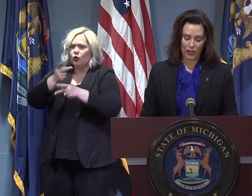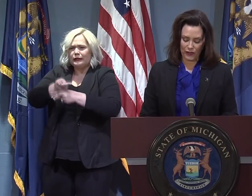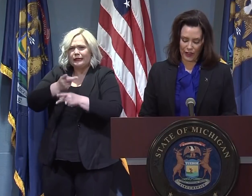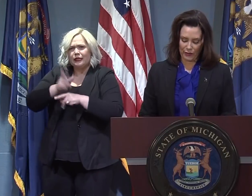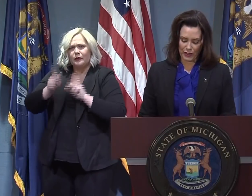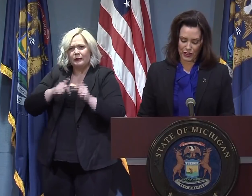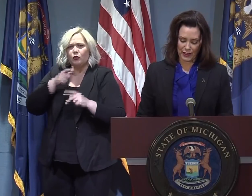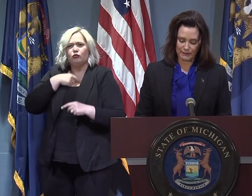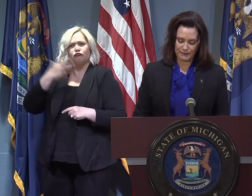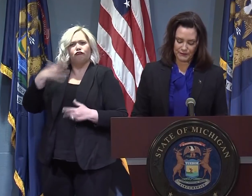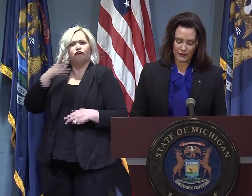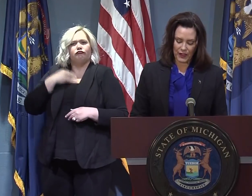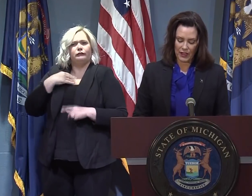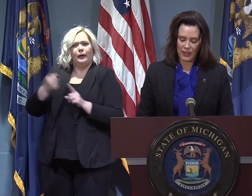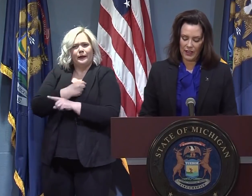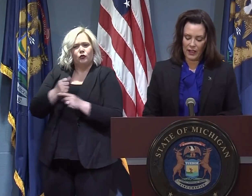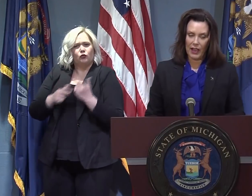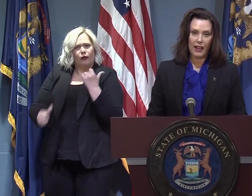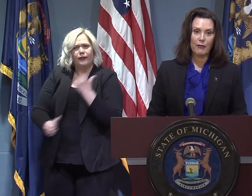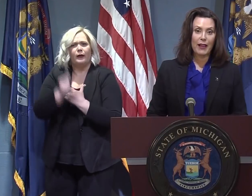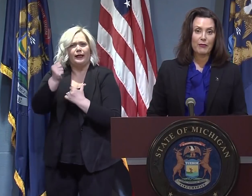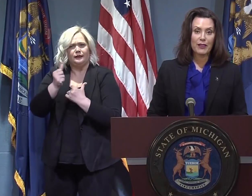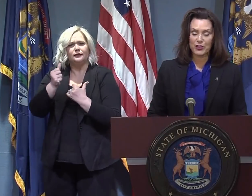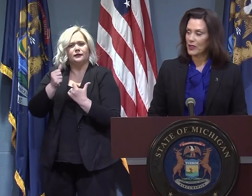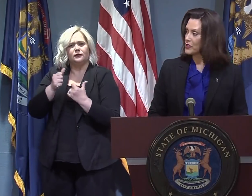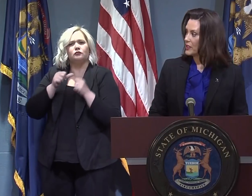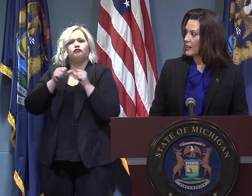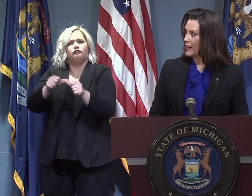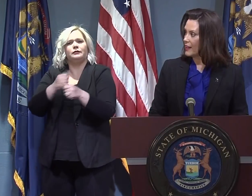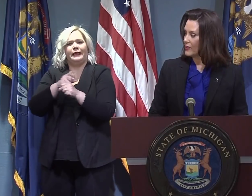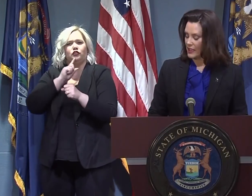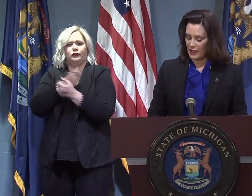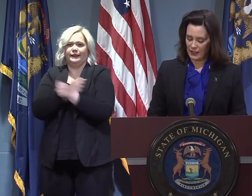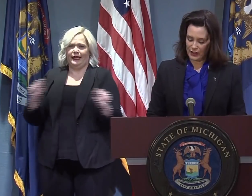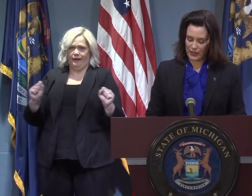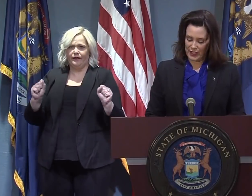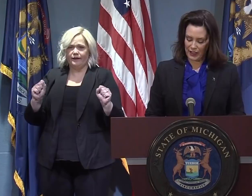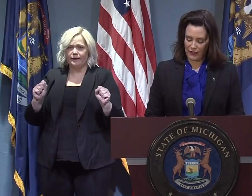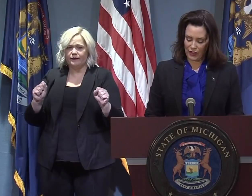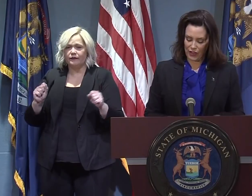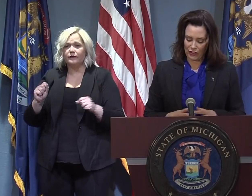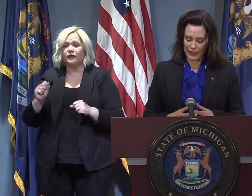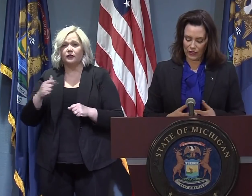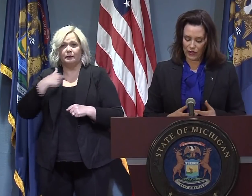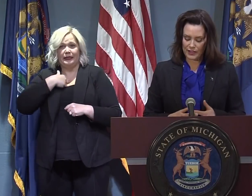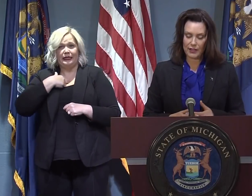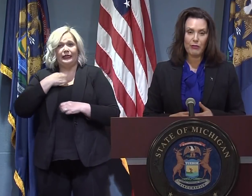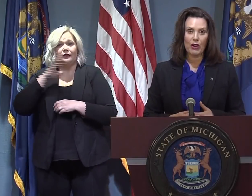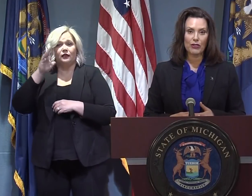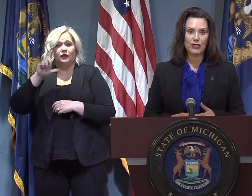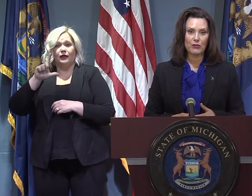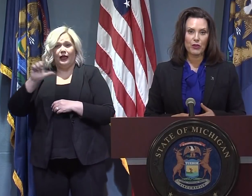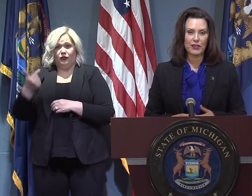EXTENDING PPOs WE ARE SECURING THE SAFETY OF VULNERABLE RESIDENTS AS WE CONTINUE TO FLATTEN OUR CURVE IN MICHIGAN.